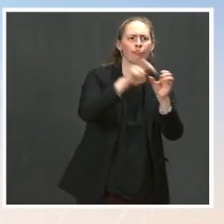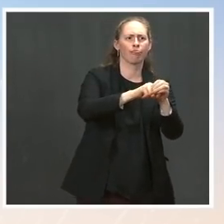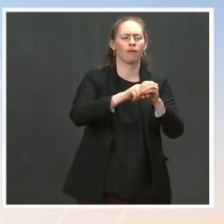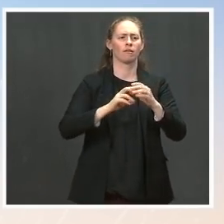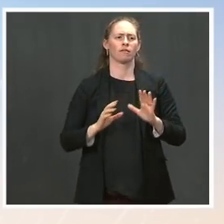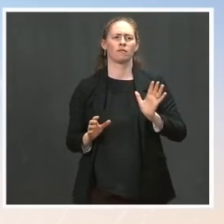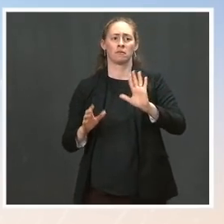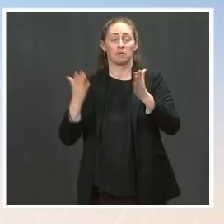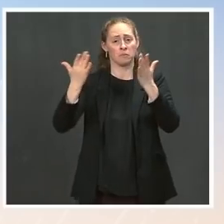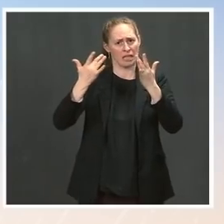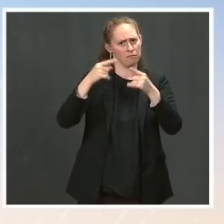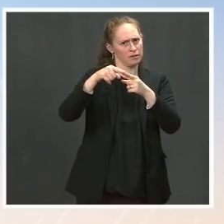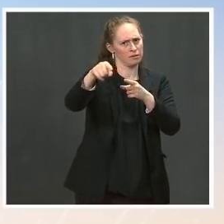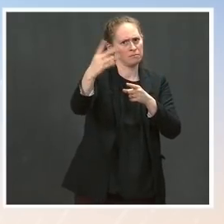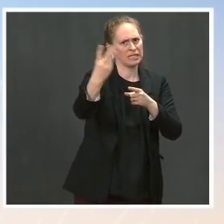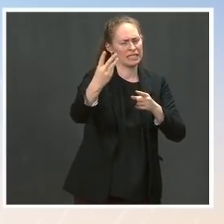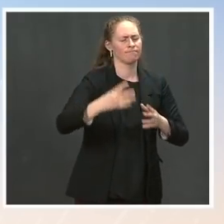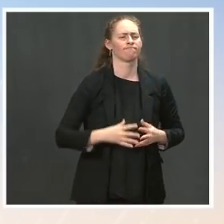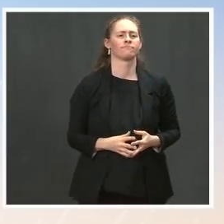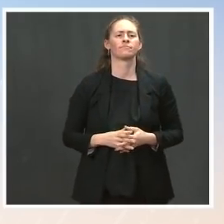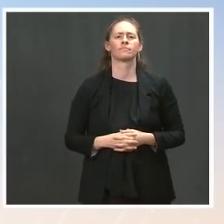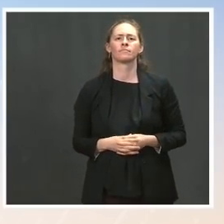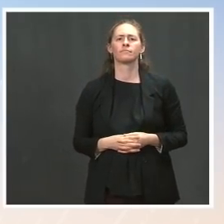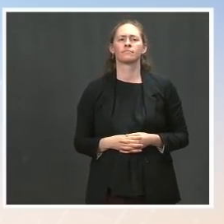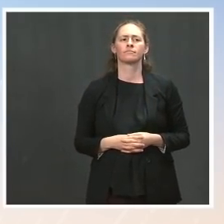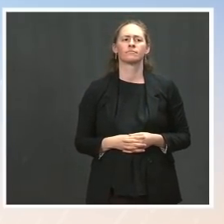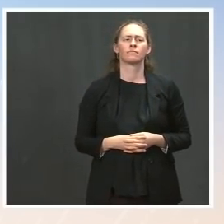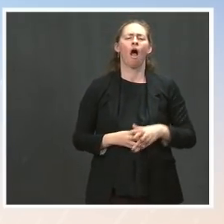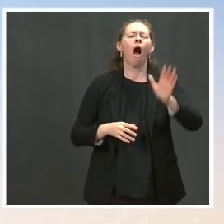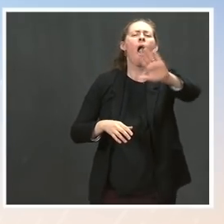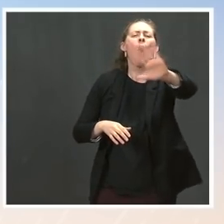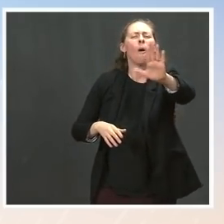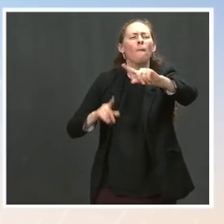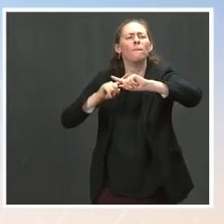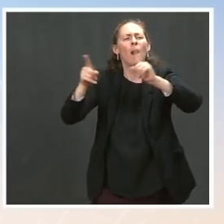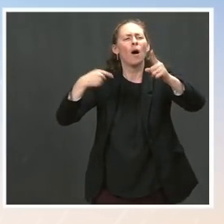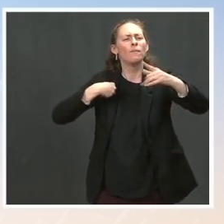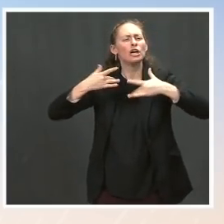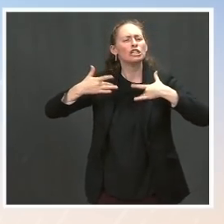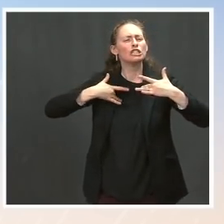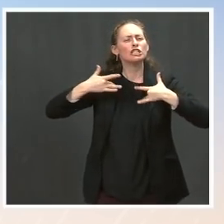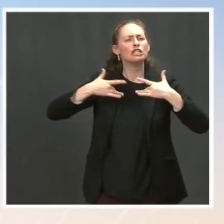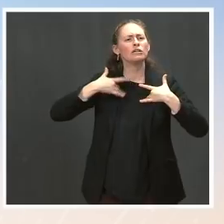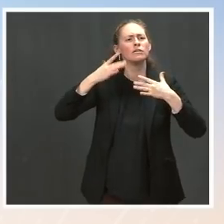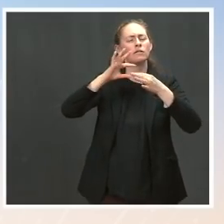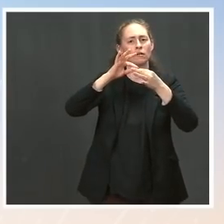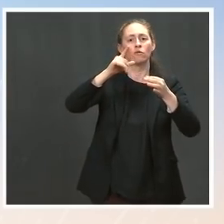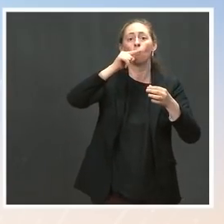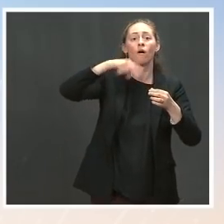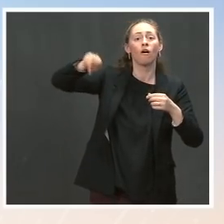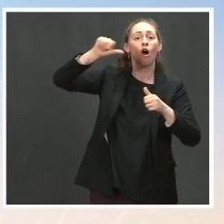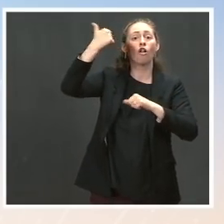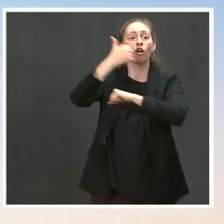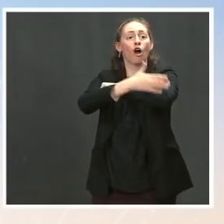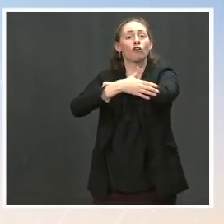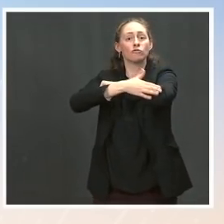The Press: But is there concern that the actions of an ally are derailing the U.S. efforts? Ms. Psaki: I think I've answered your question. Did you have another one? The Press: I didn't think it was an answer.